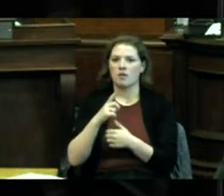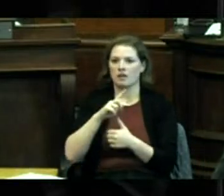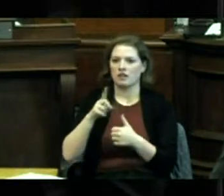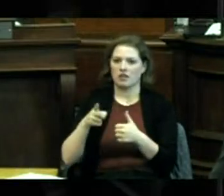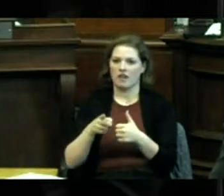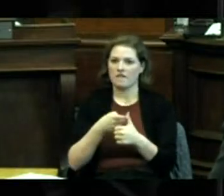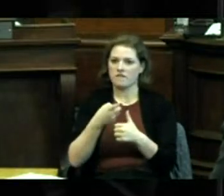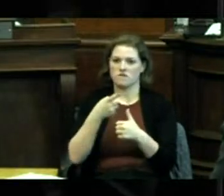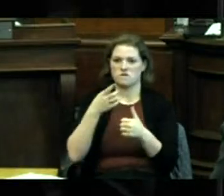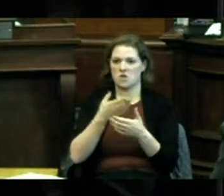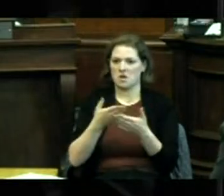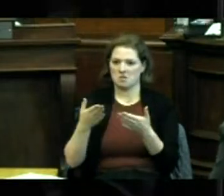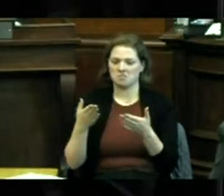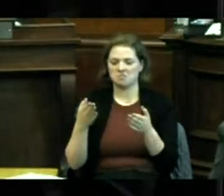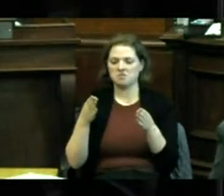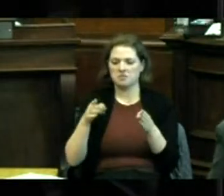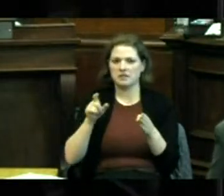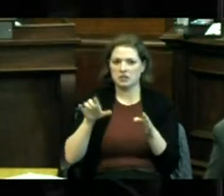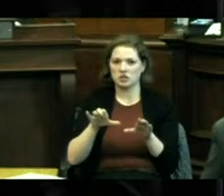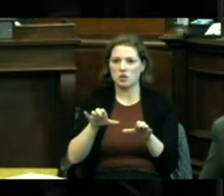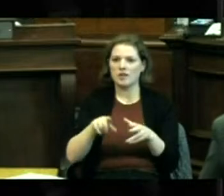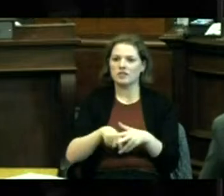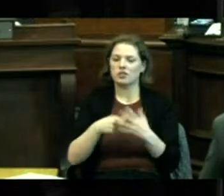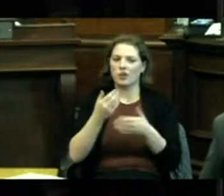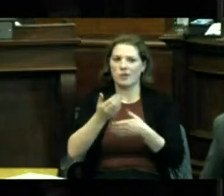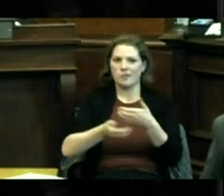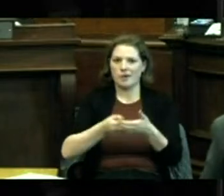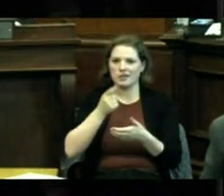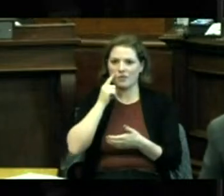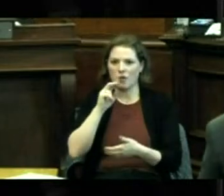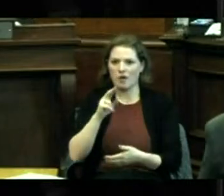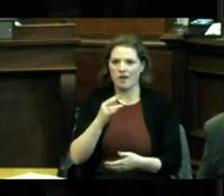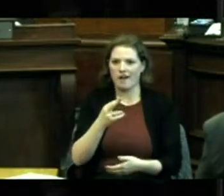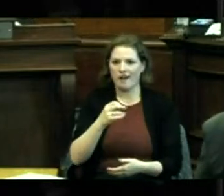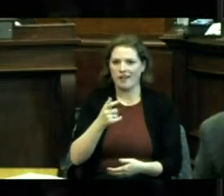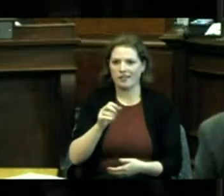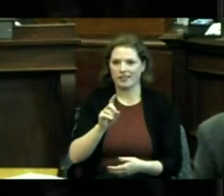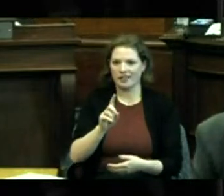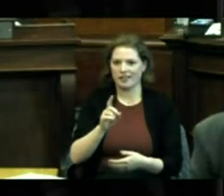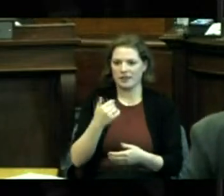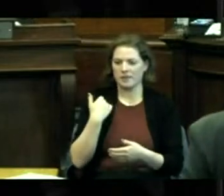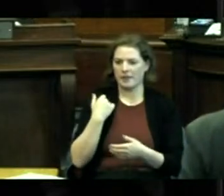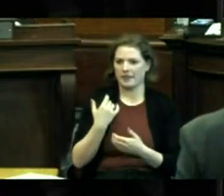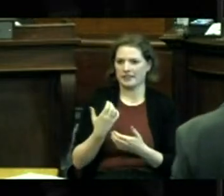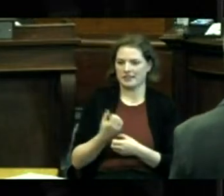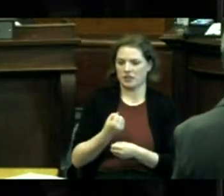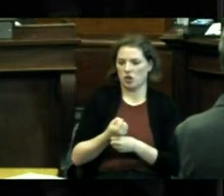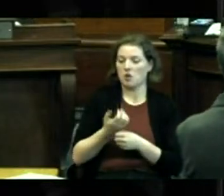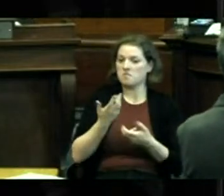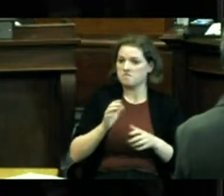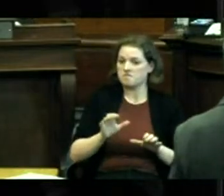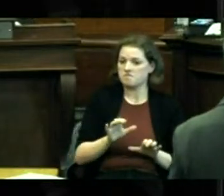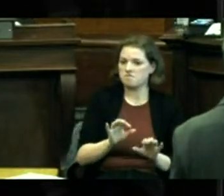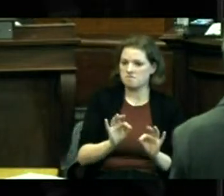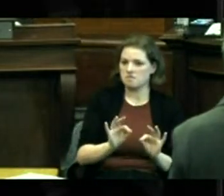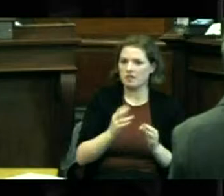BCA bilateral compliance agreement extension, one of the first milestones was we had to